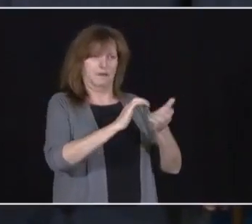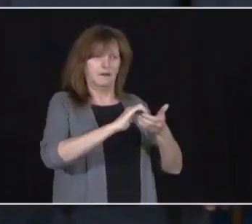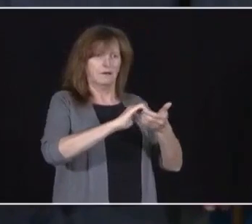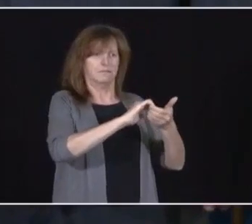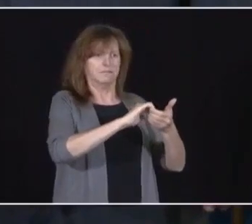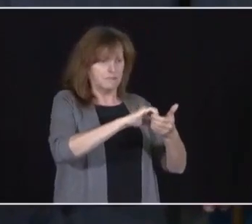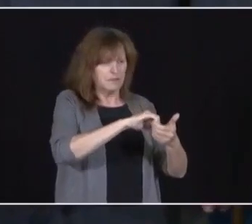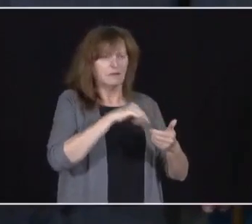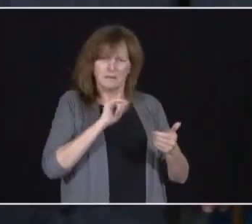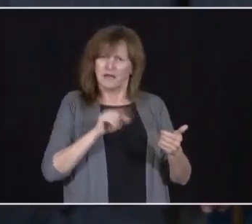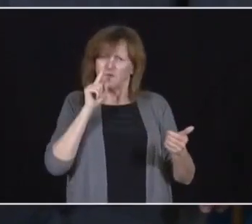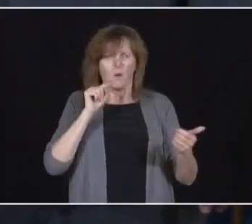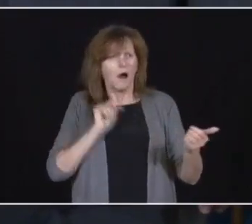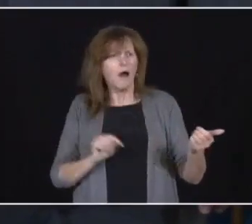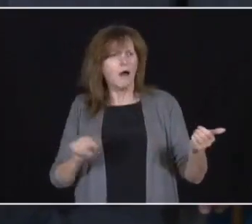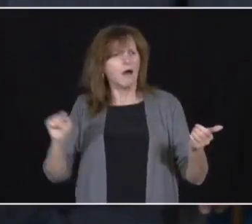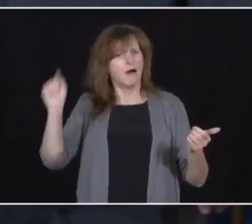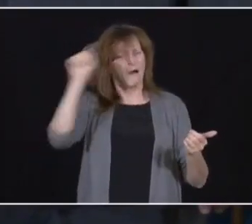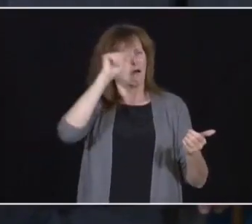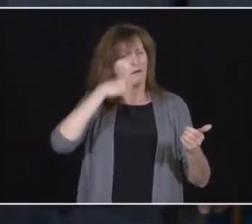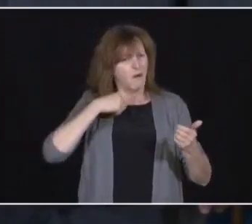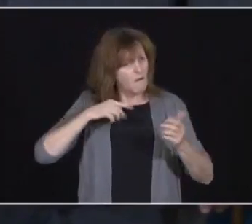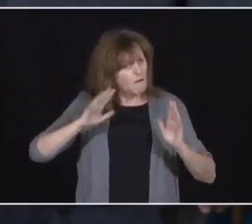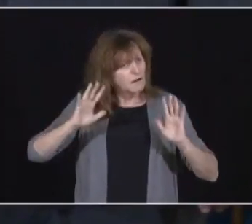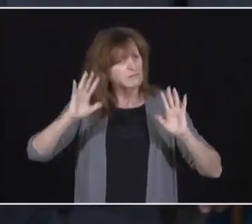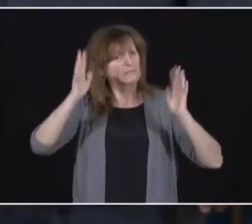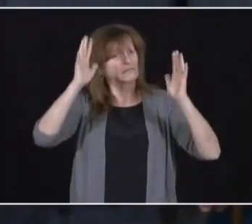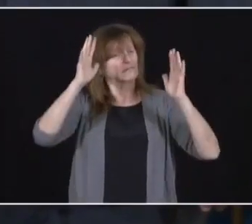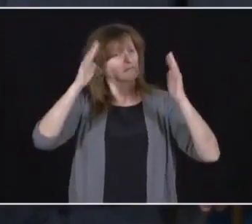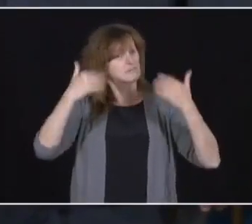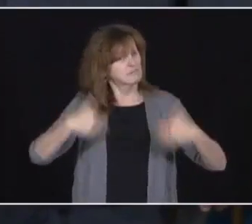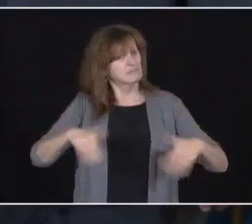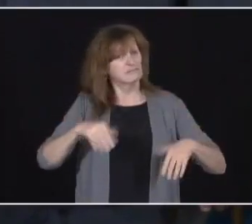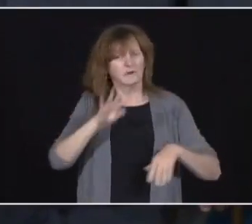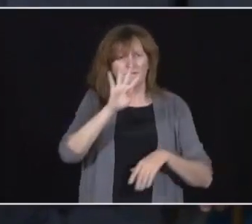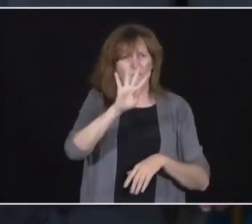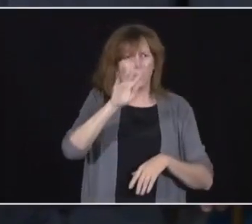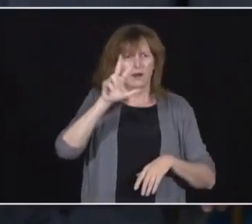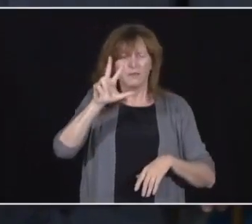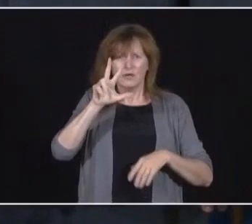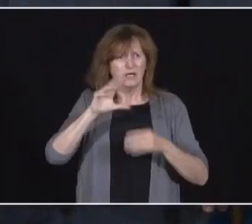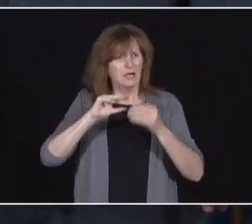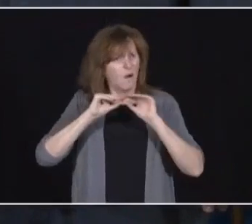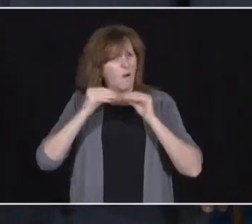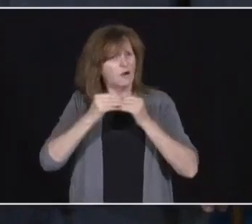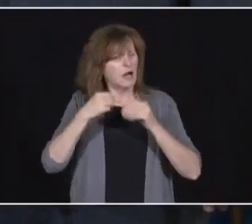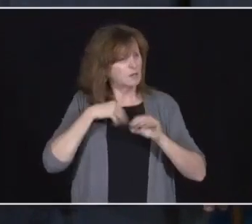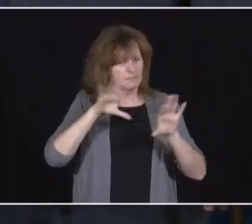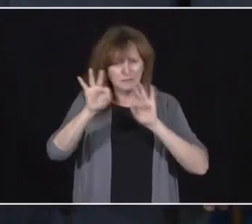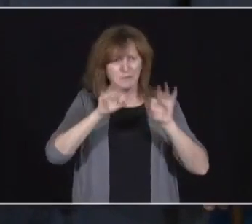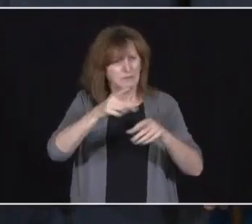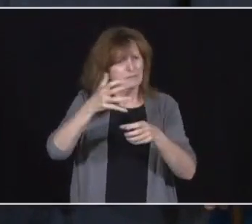by the individuals and families who lived there. Congratulations once again, to the 43 successful committee builders